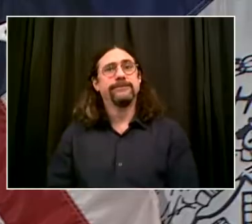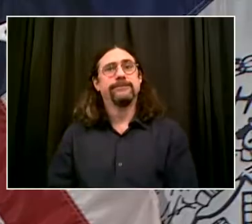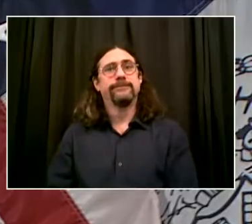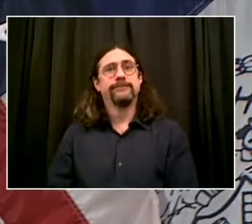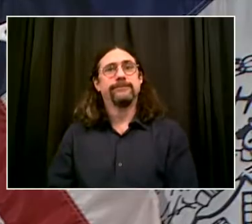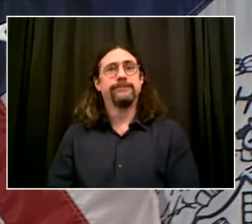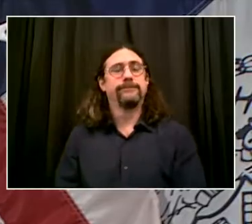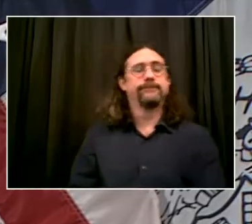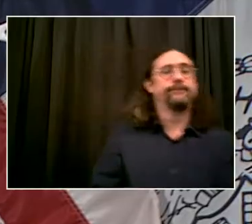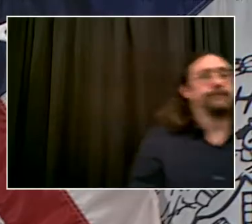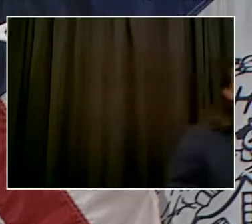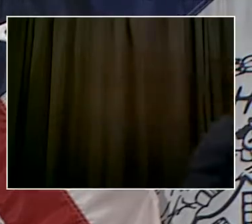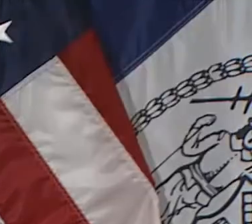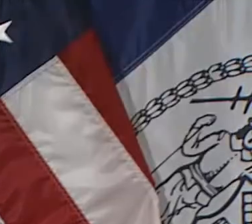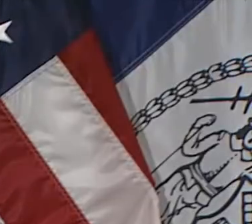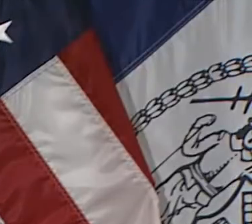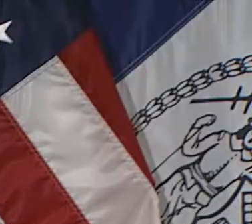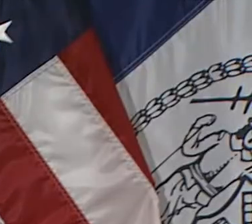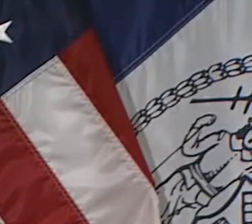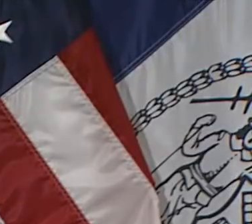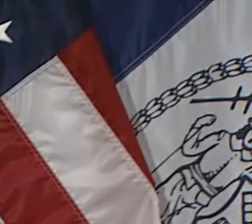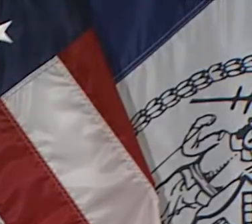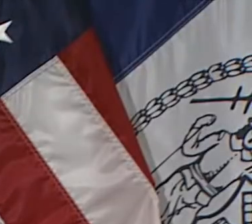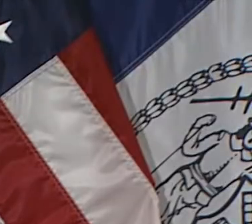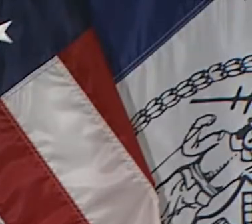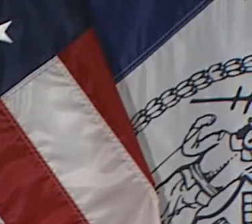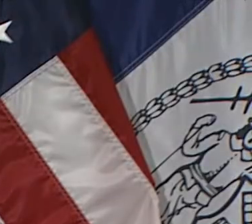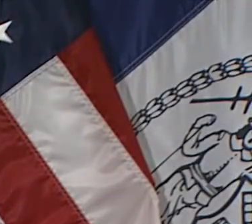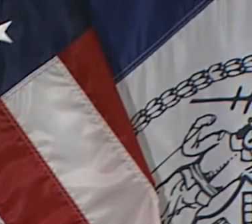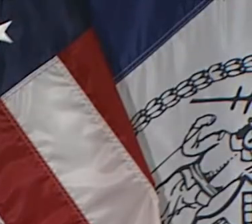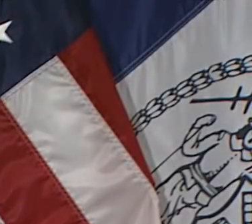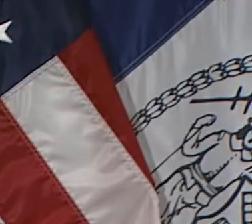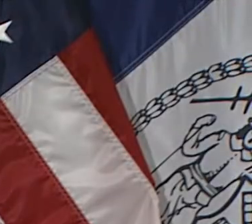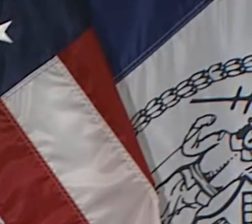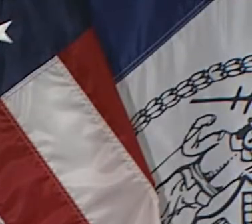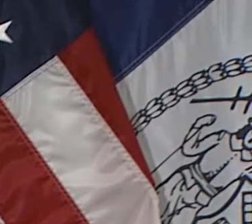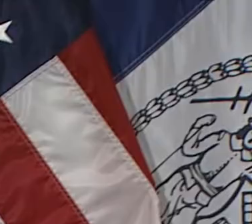DAYAYS. A FEW WORDS IN SPANISH.